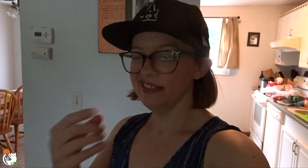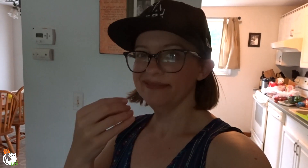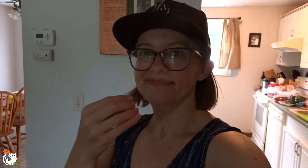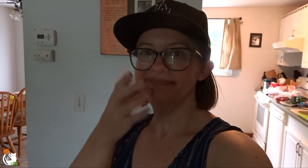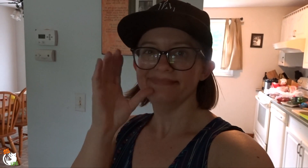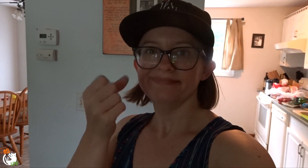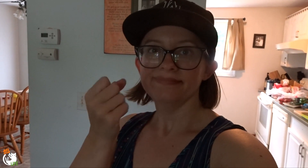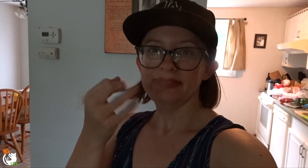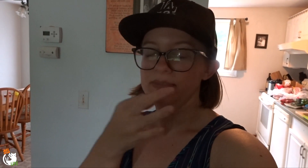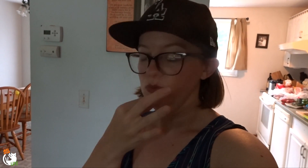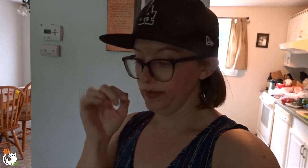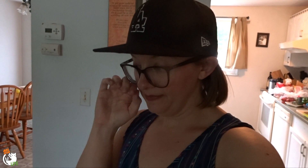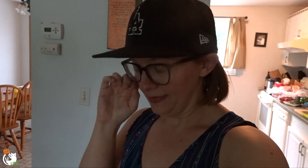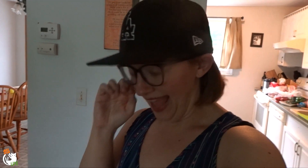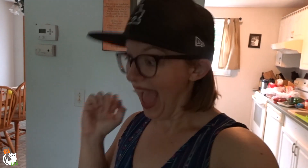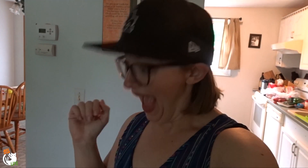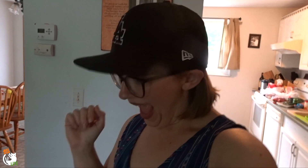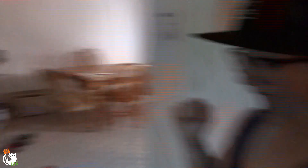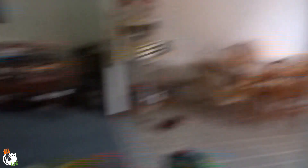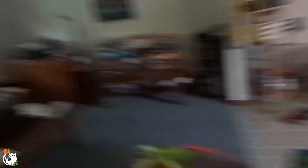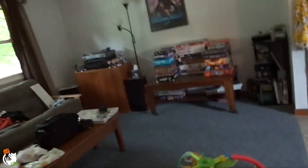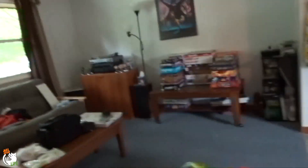Then we'll go downstairs. He'll have a bottle soon and yeah.